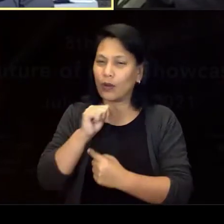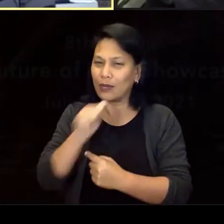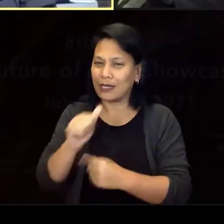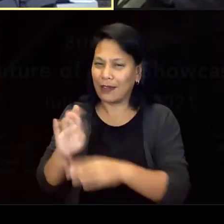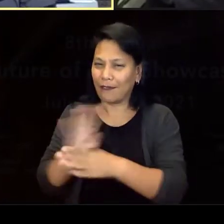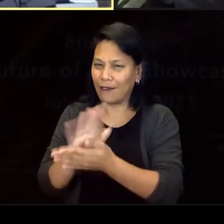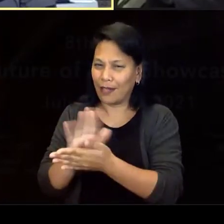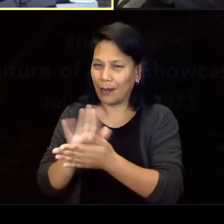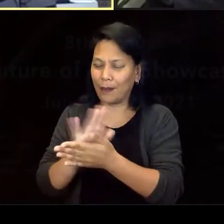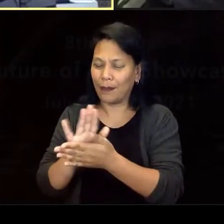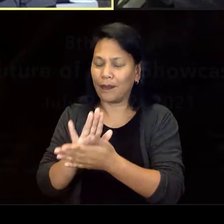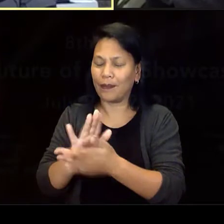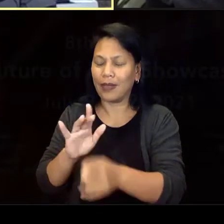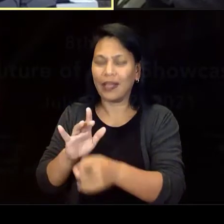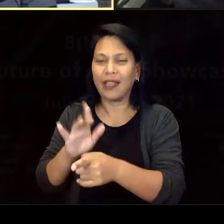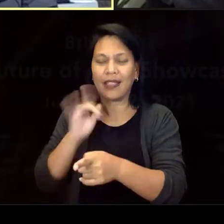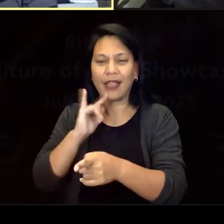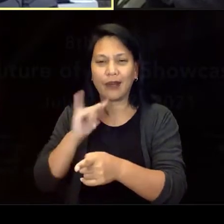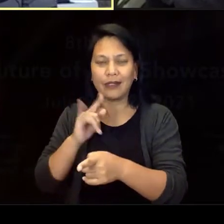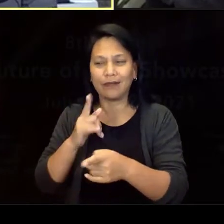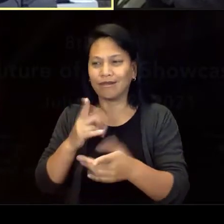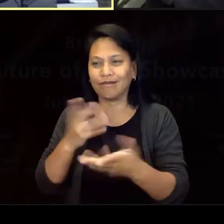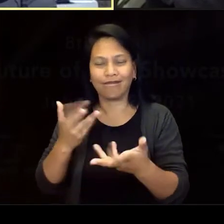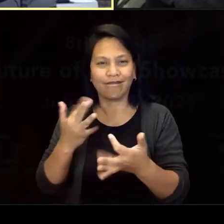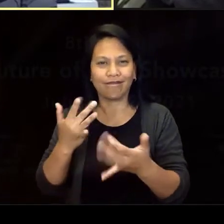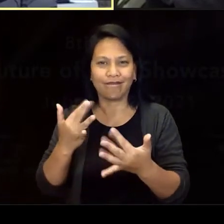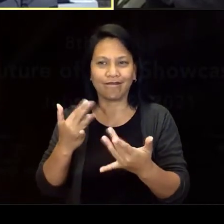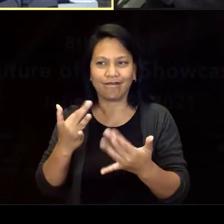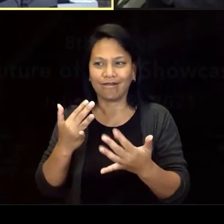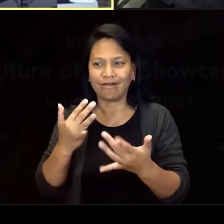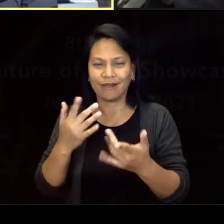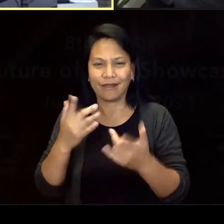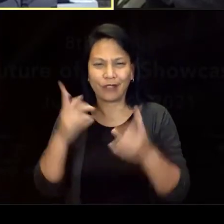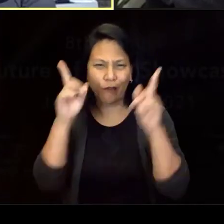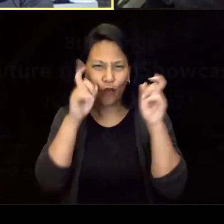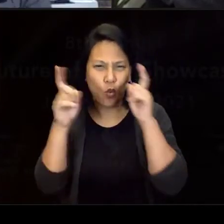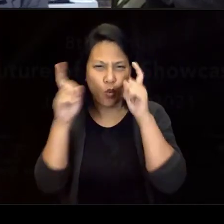Like that one was just like a quick, like a photo shoot.